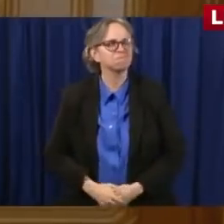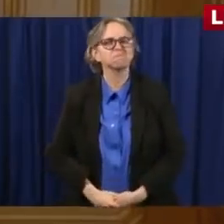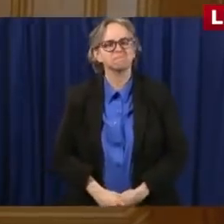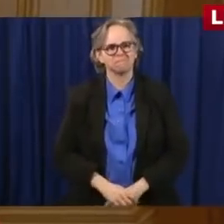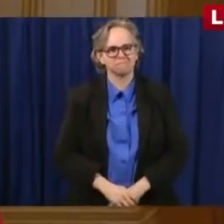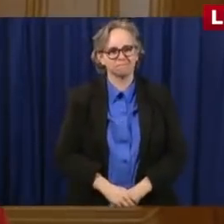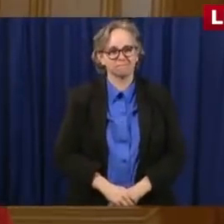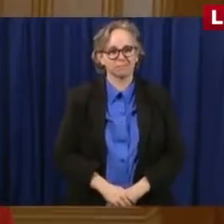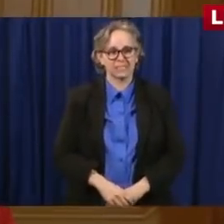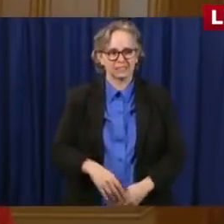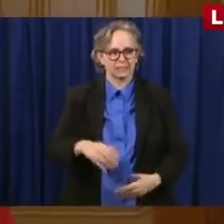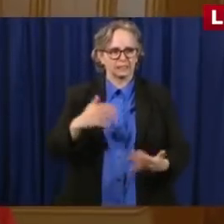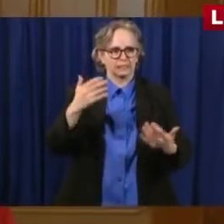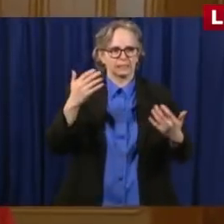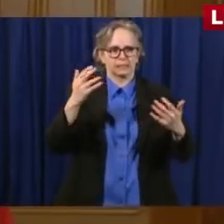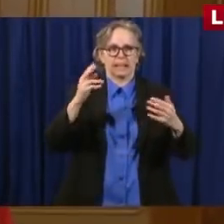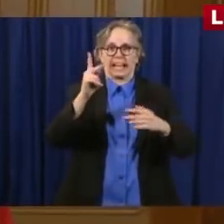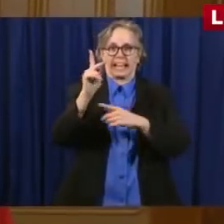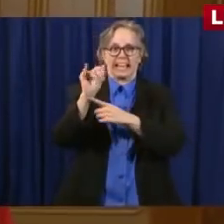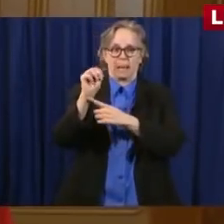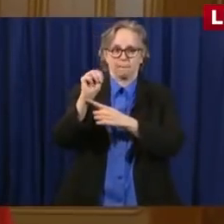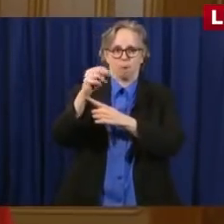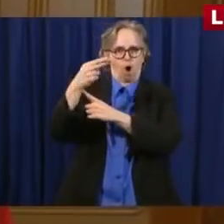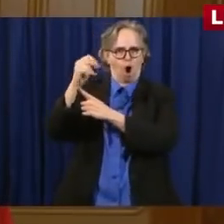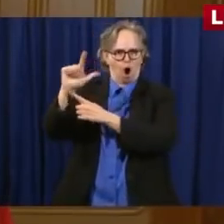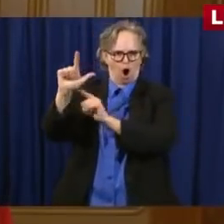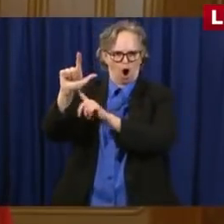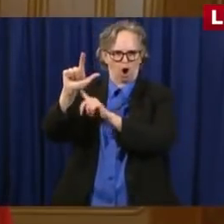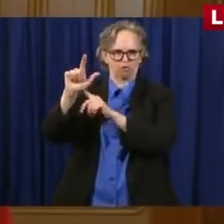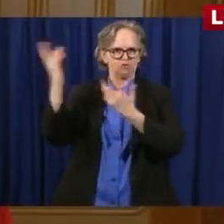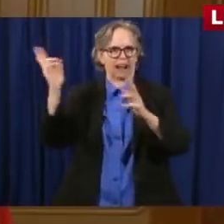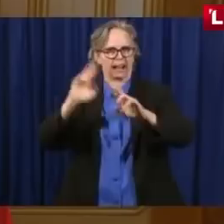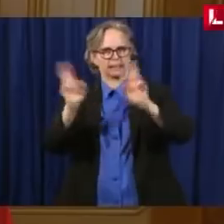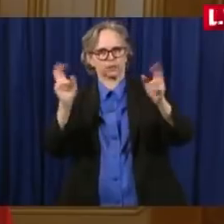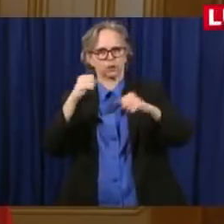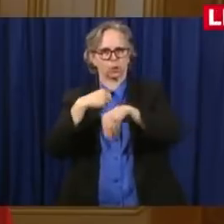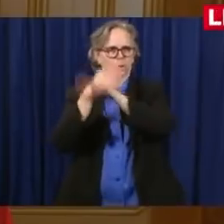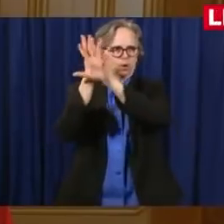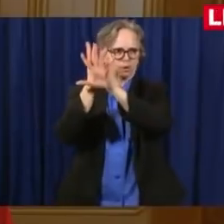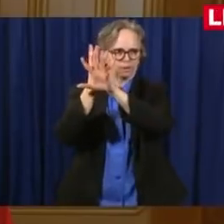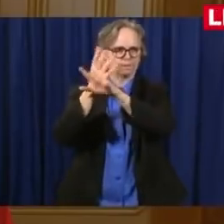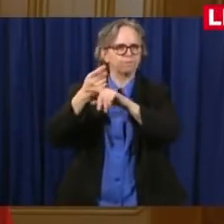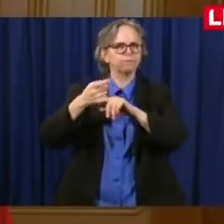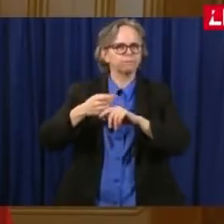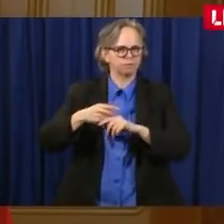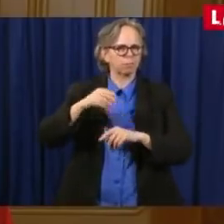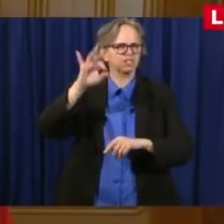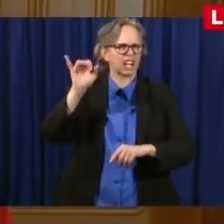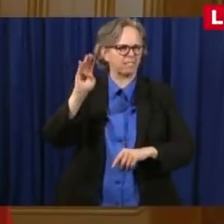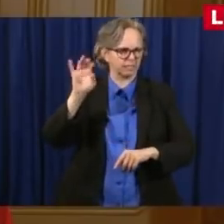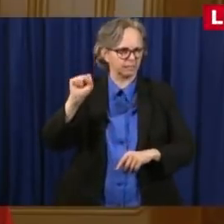AND THE VIRTUAL ACTIVITIES FROM ACROSS THE STATE. NOW I THINK KIM HALL IS HERE.